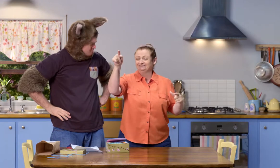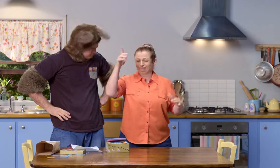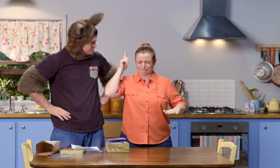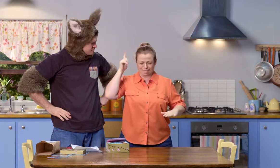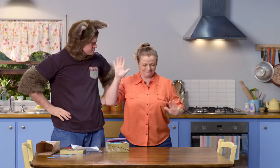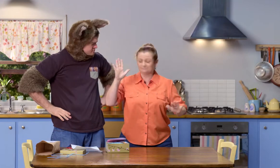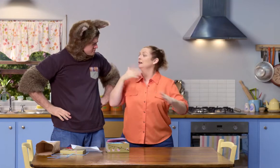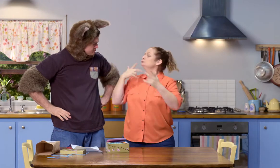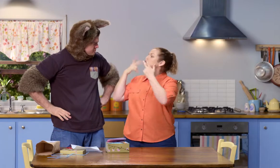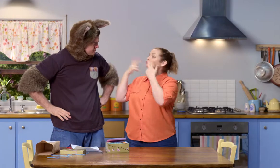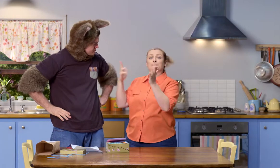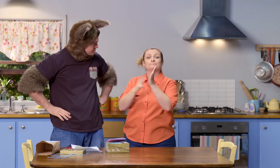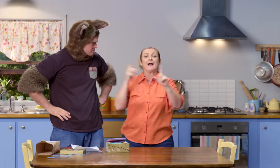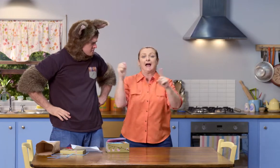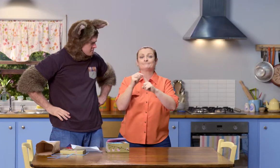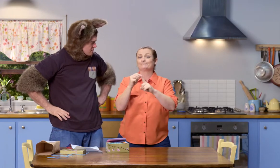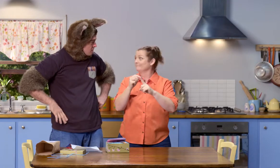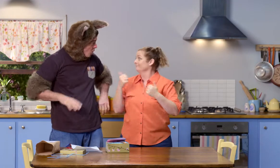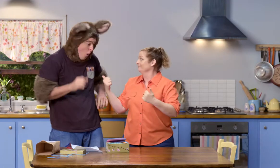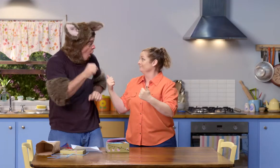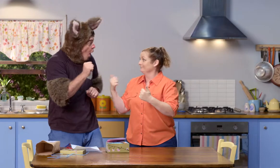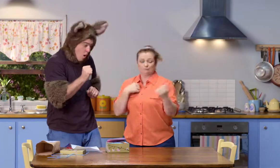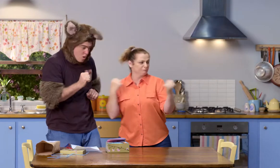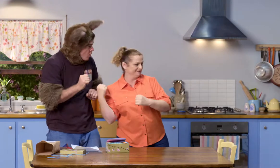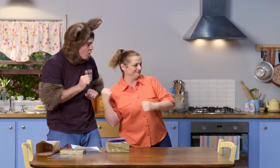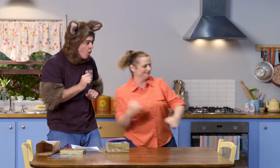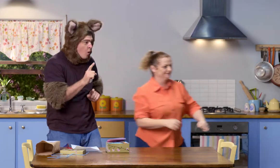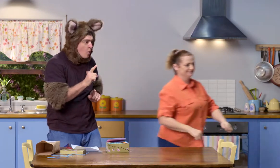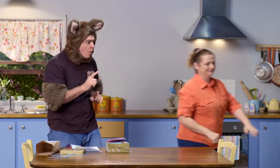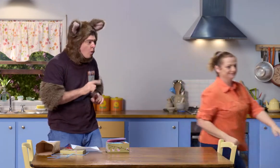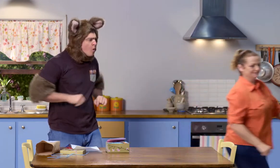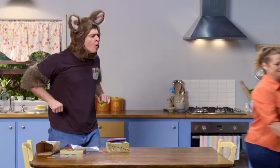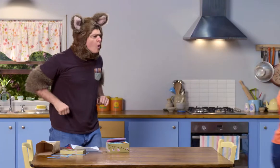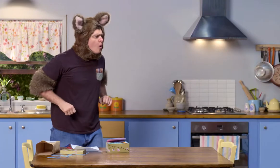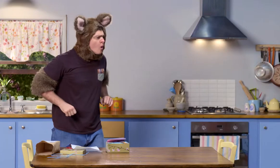How about I show you a map, so you can see how far away it is. OK. I'll go get it. Hmm.